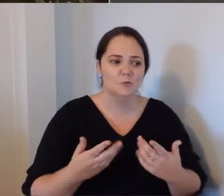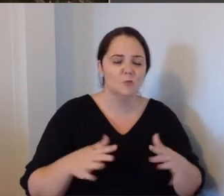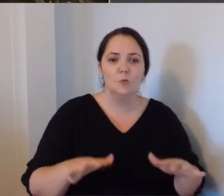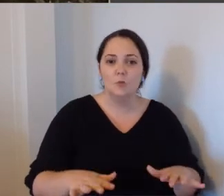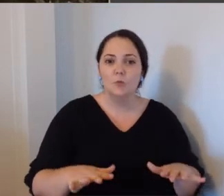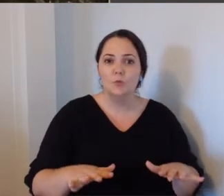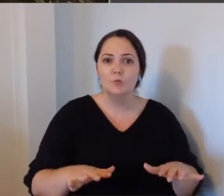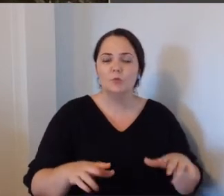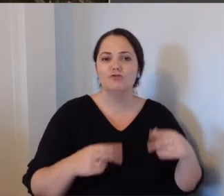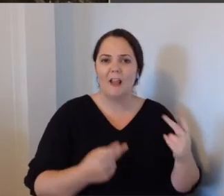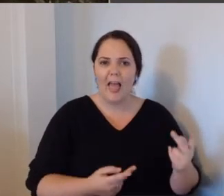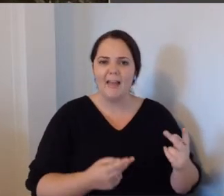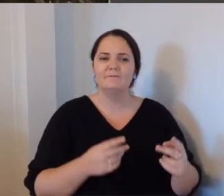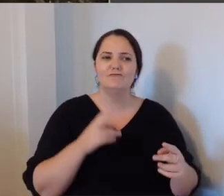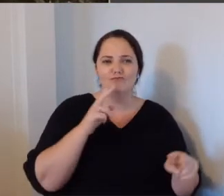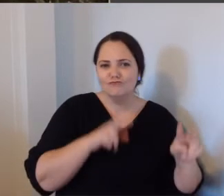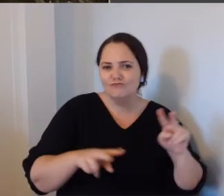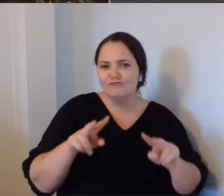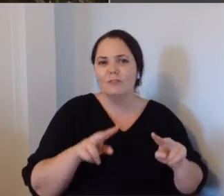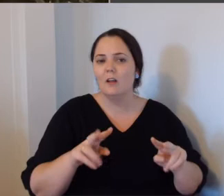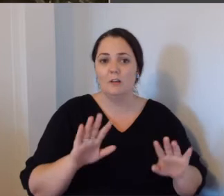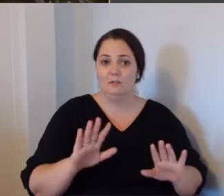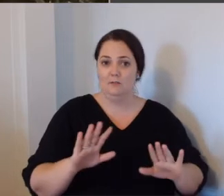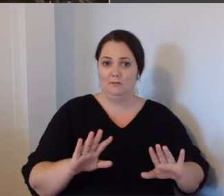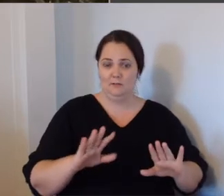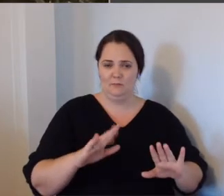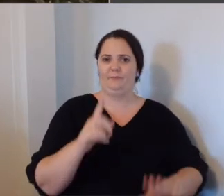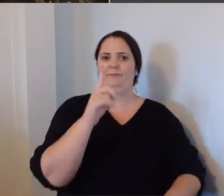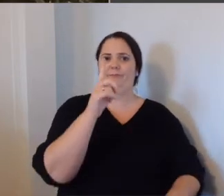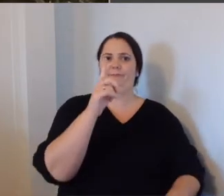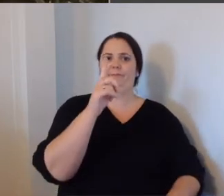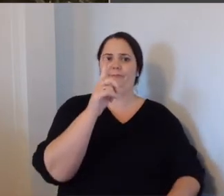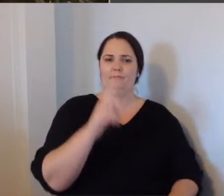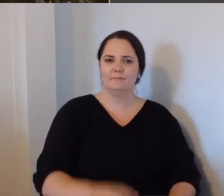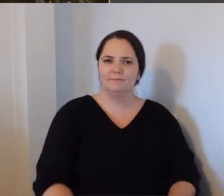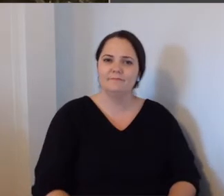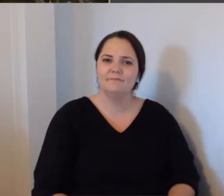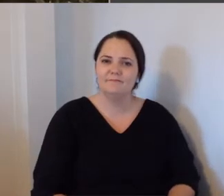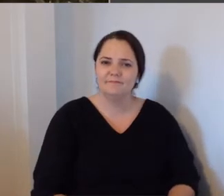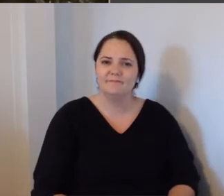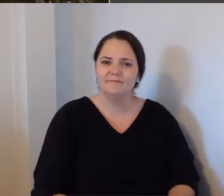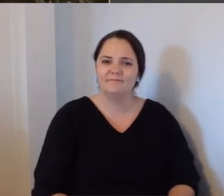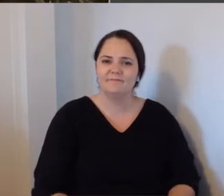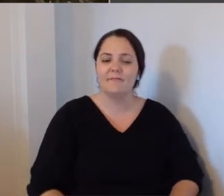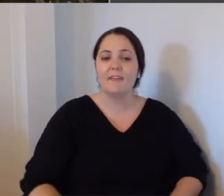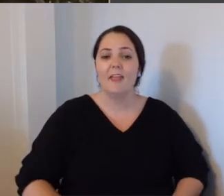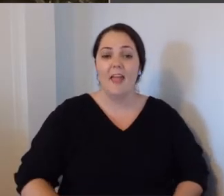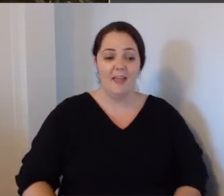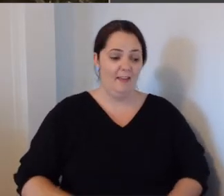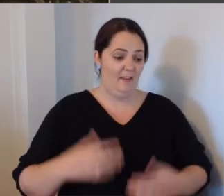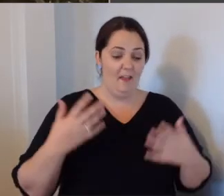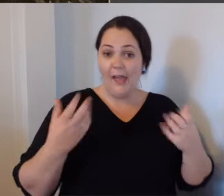incredible detail. Now, unlike the well-rounded and noble geniuses that was constructed